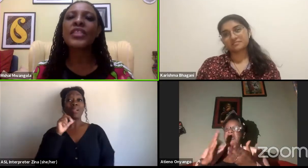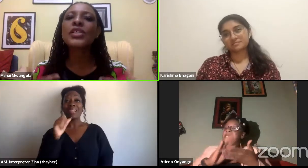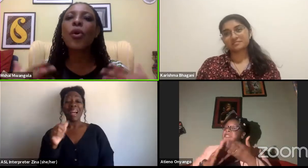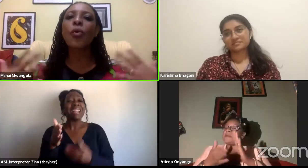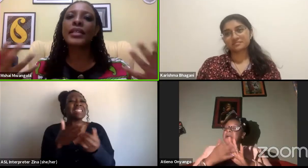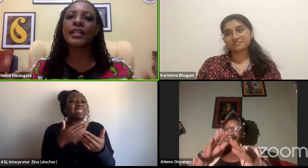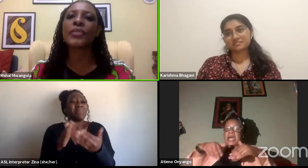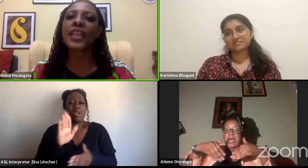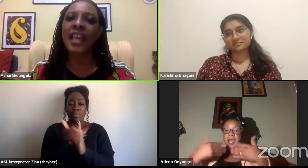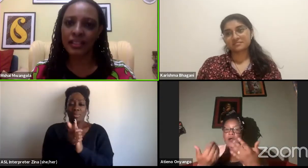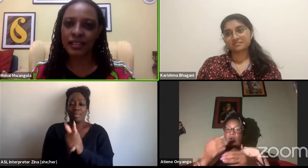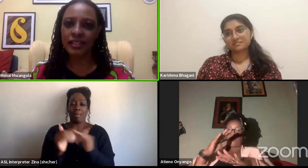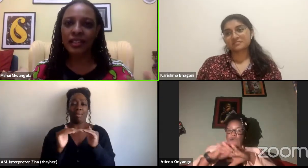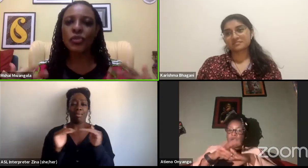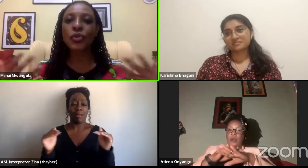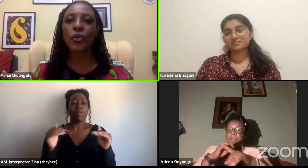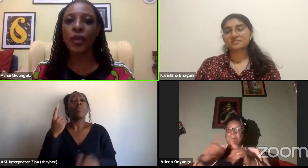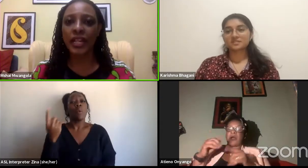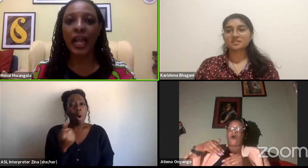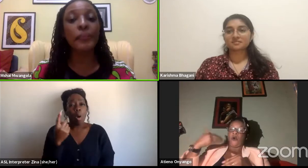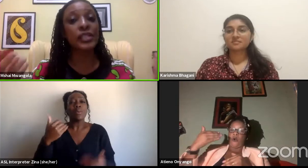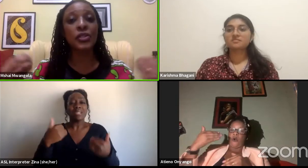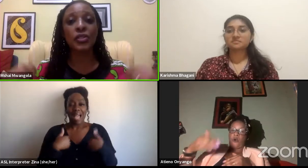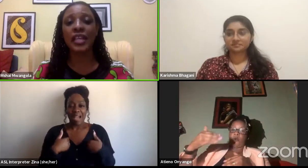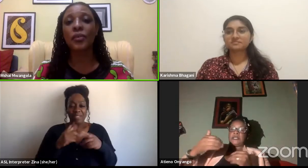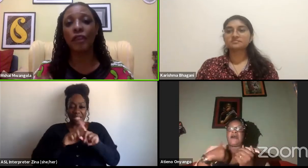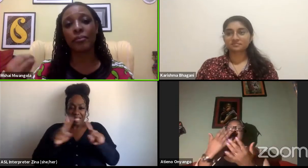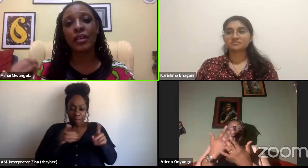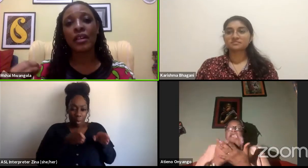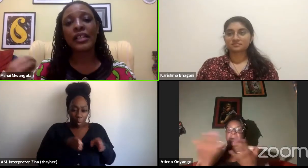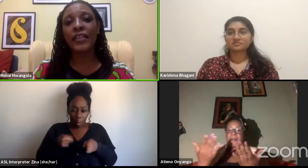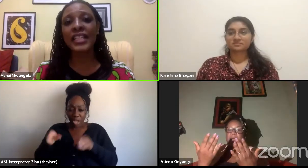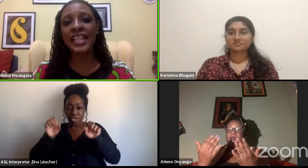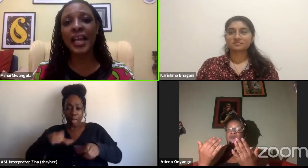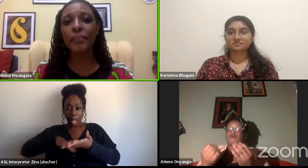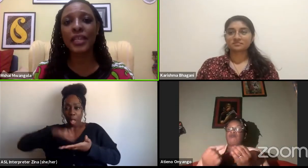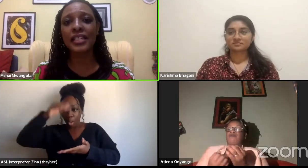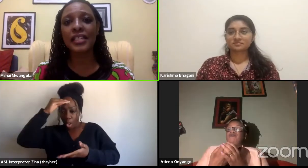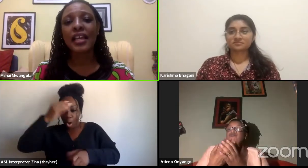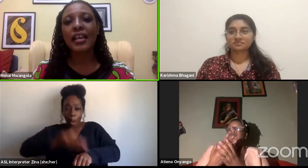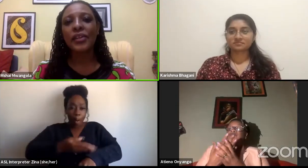there's always something else to grow on. And up till today, if I'm directing a piece,